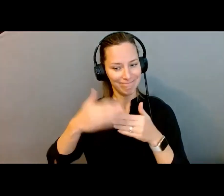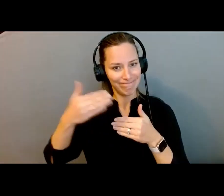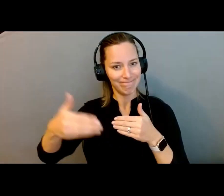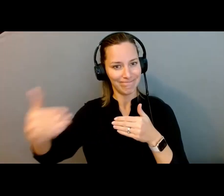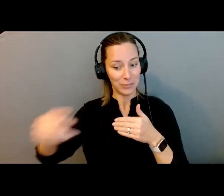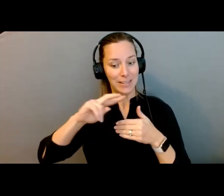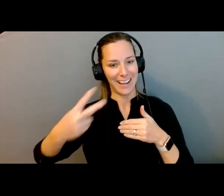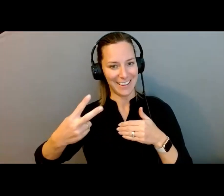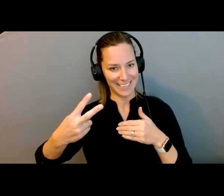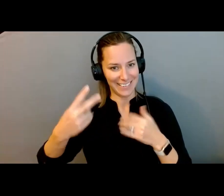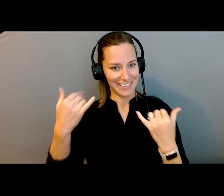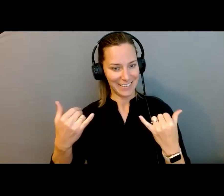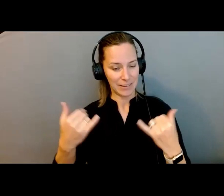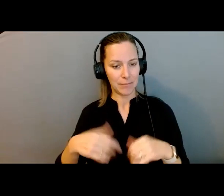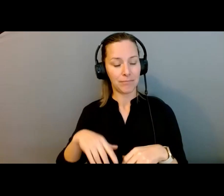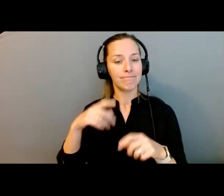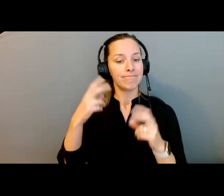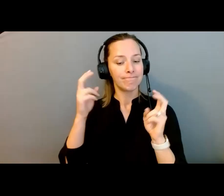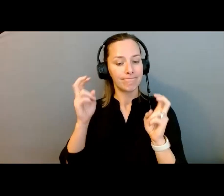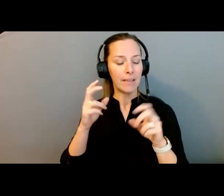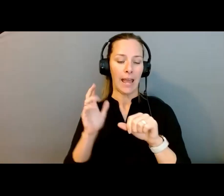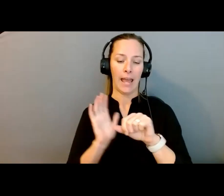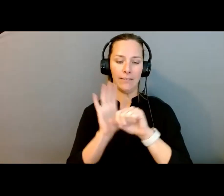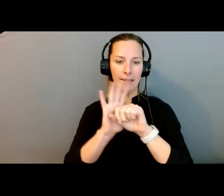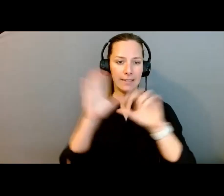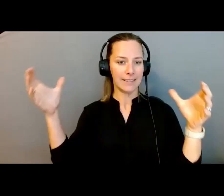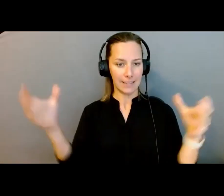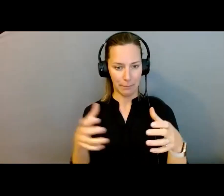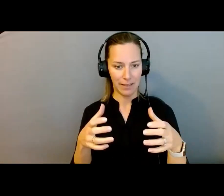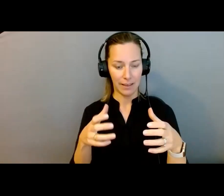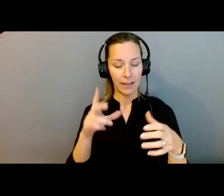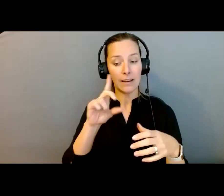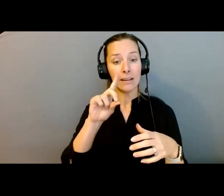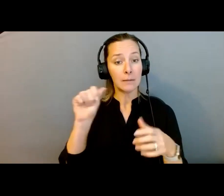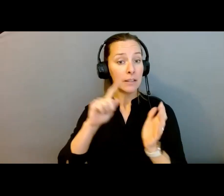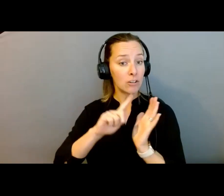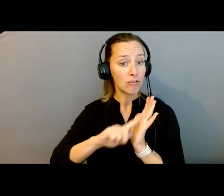which is called “Advocates Assembly: Disability Research from the Ground Up.”